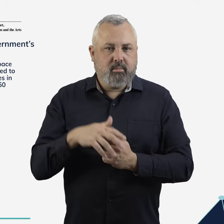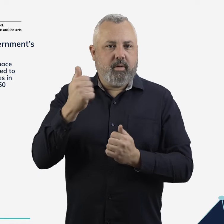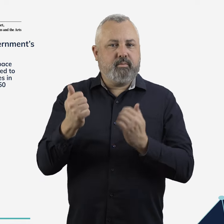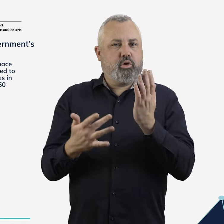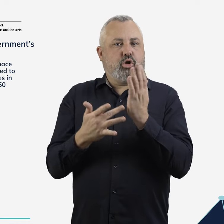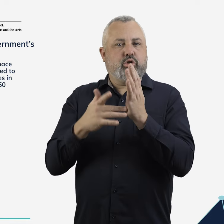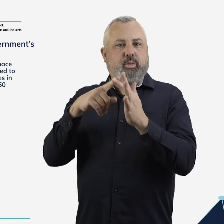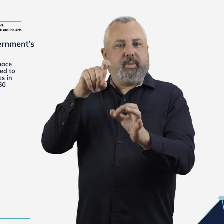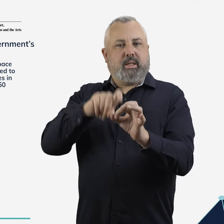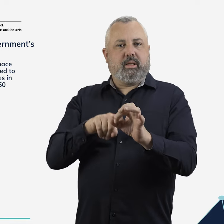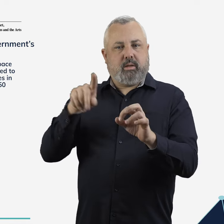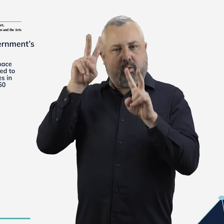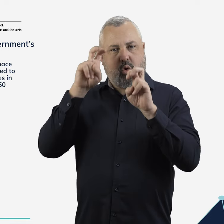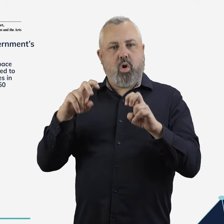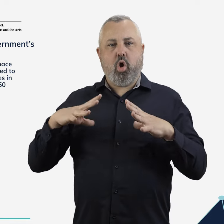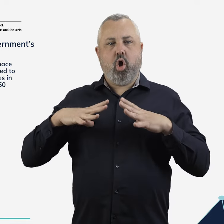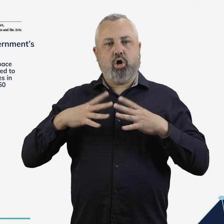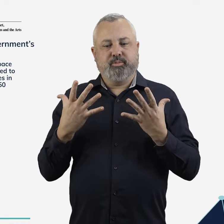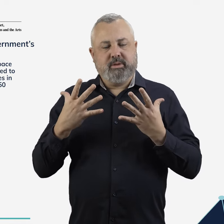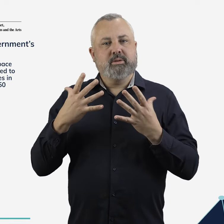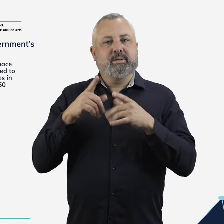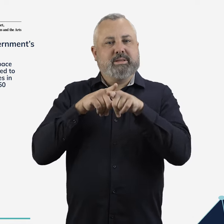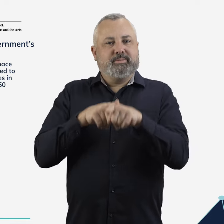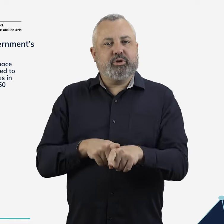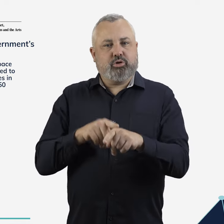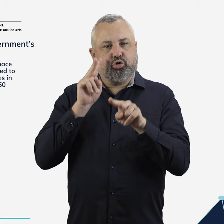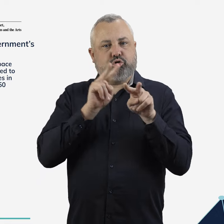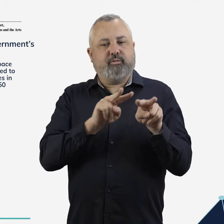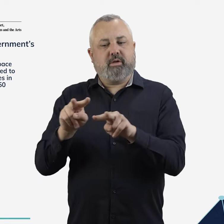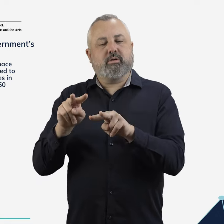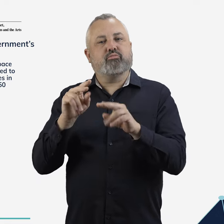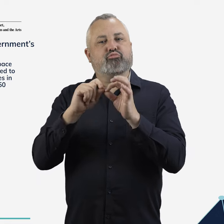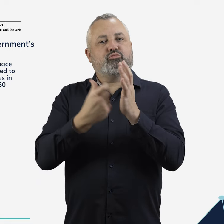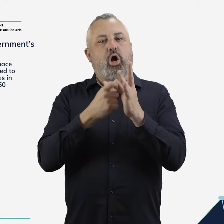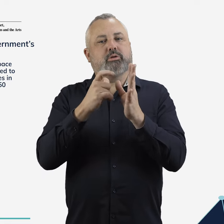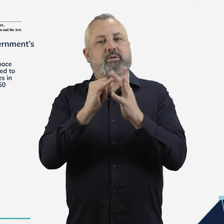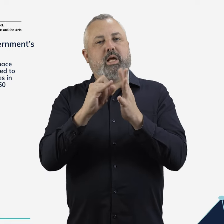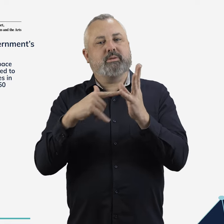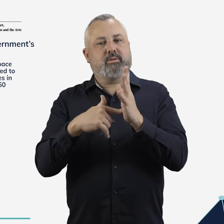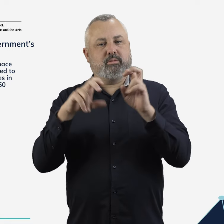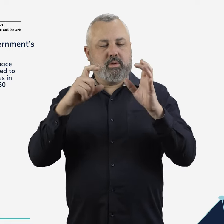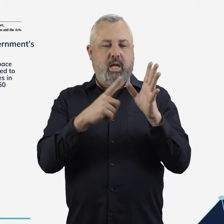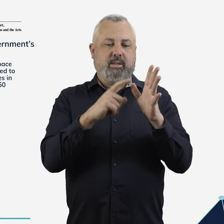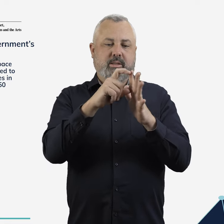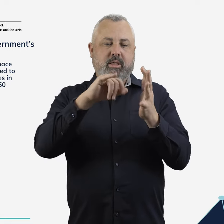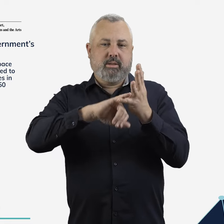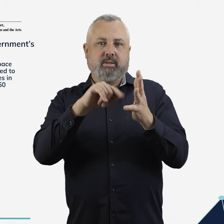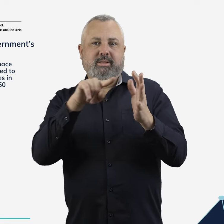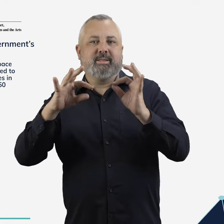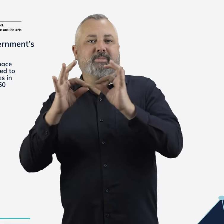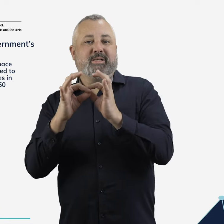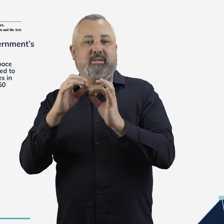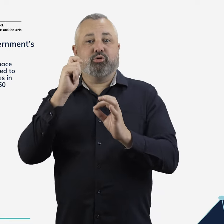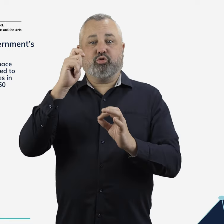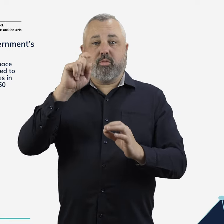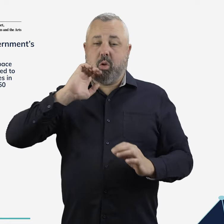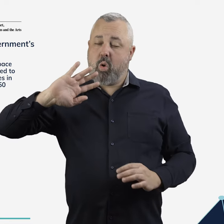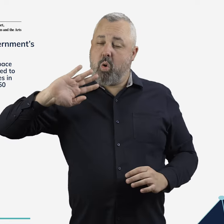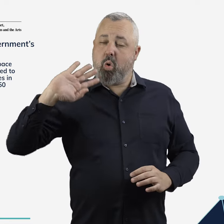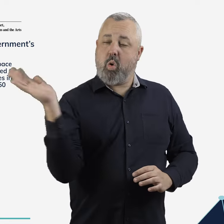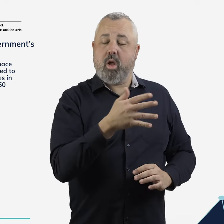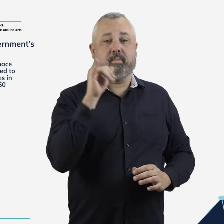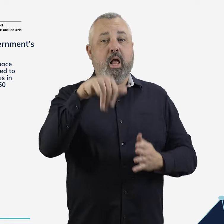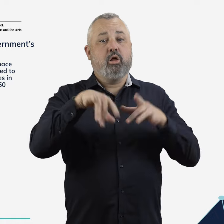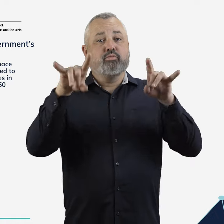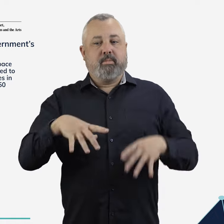Automatic Dependent Surveillance Broadcast (ADS-B) equipment – which broadcasts an aircraft’s